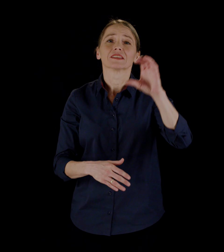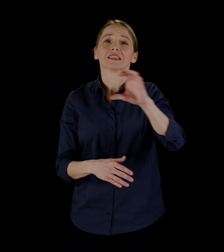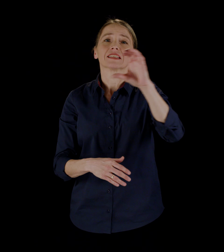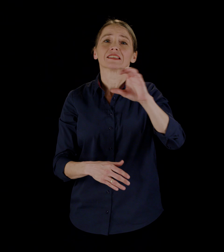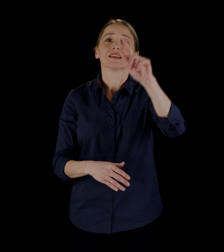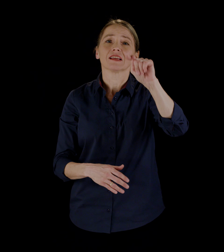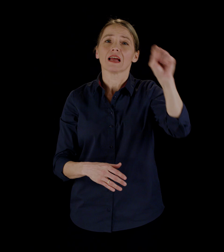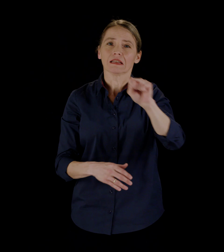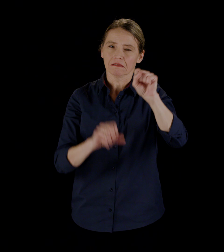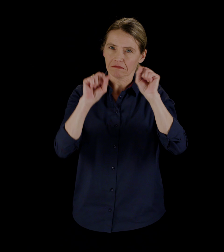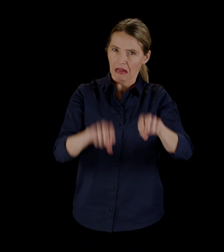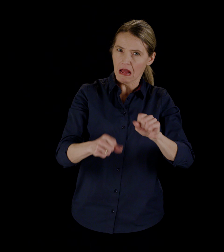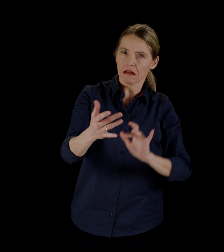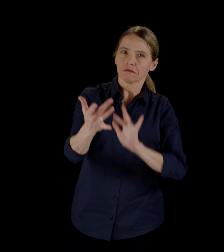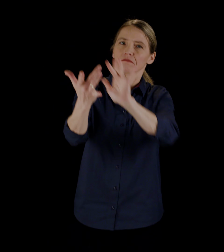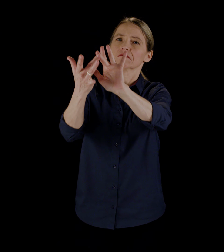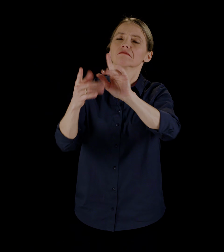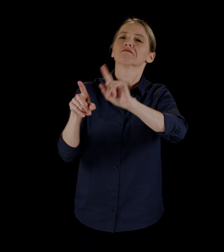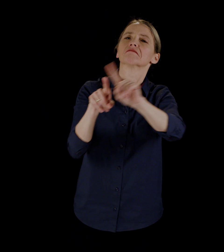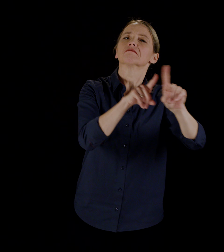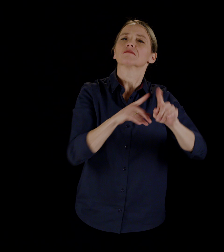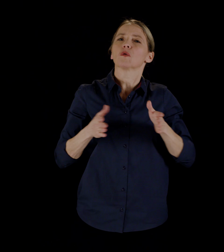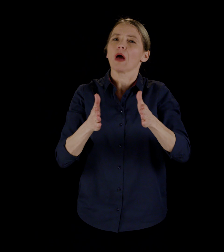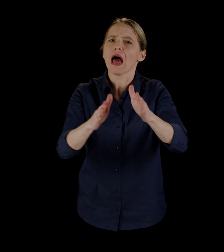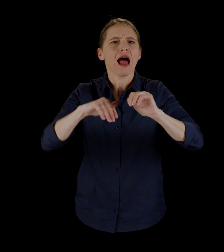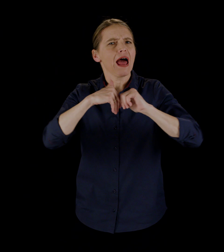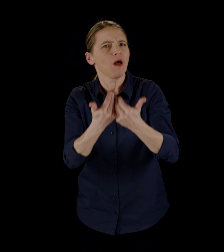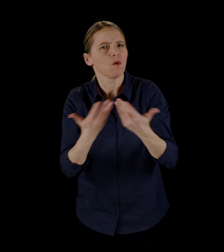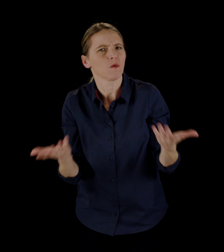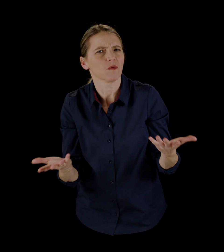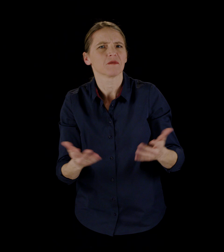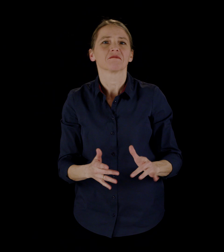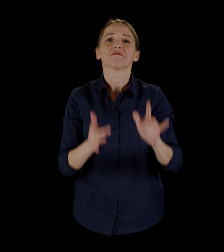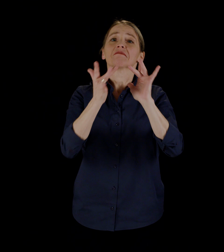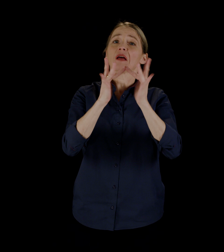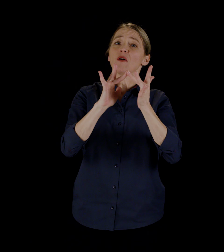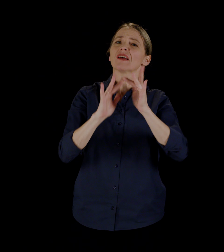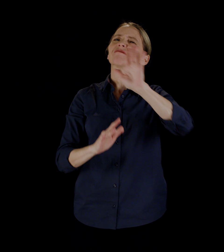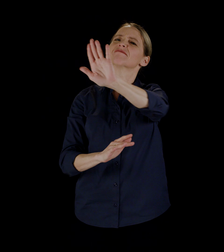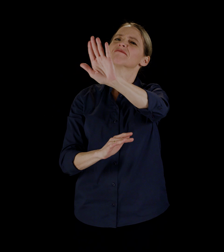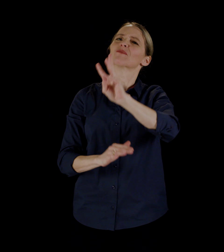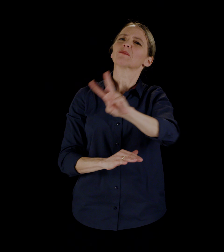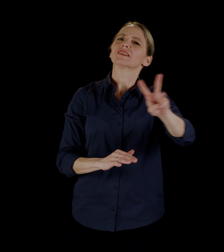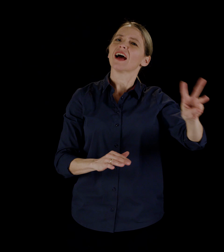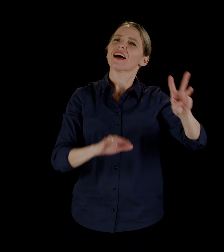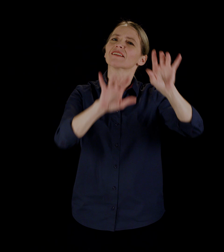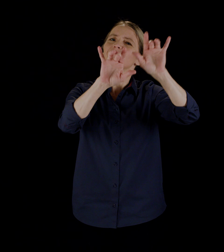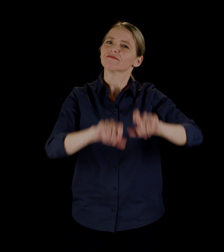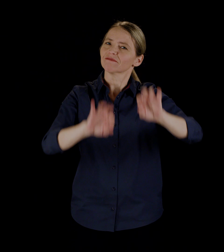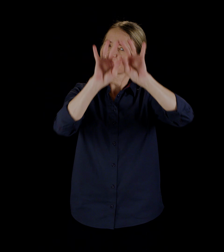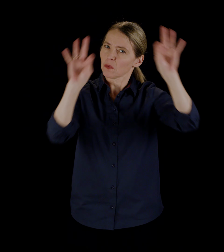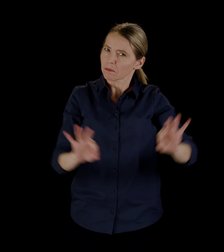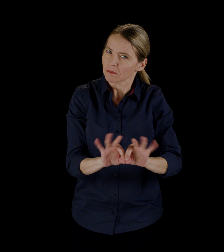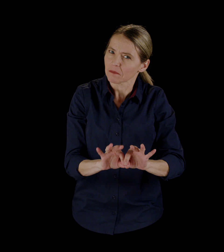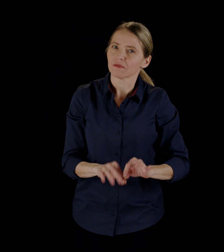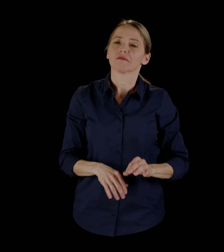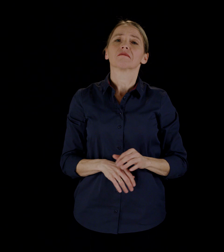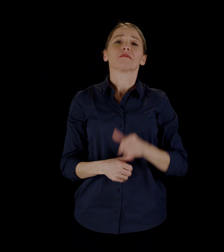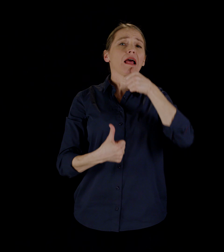The CCTS can be contacted in several different ways, be it online on their website, by mail,